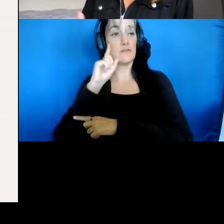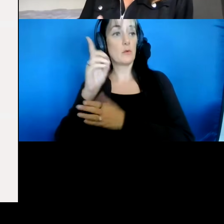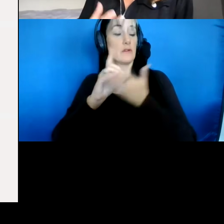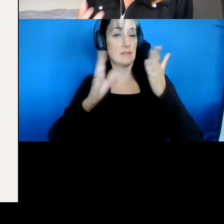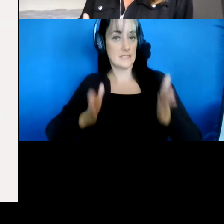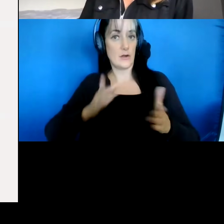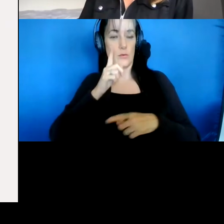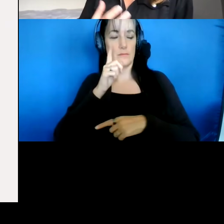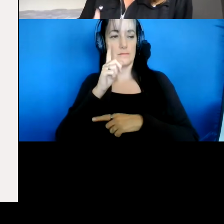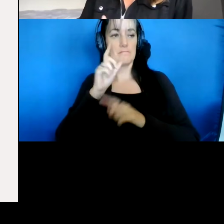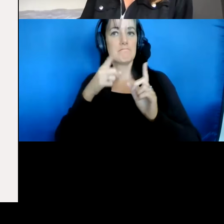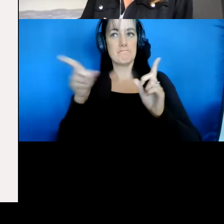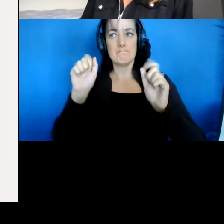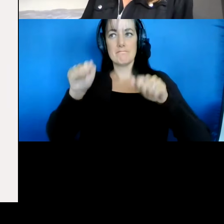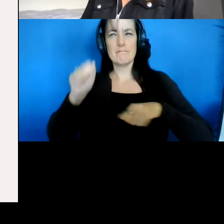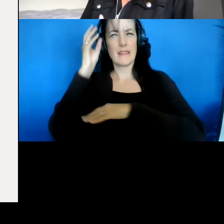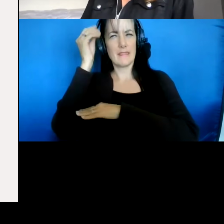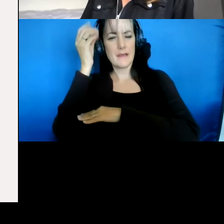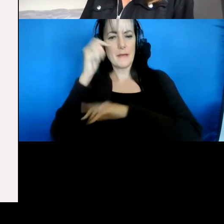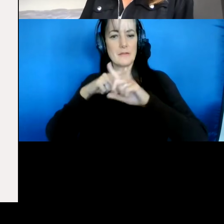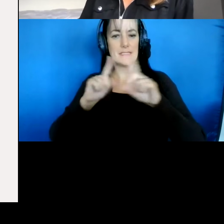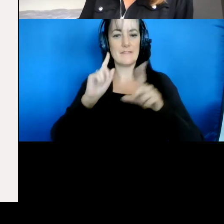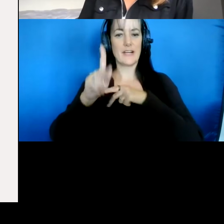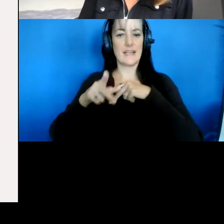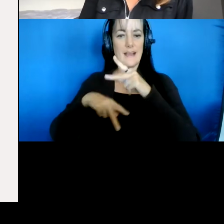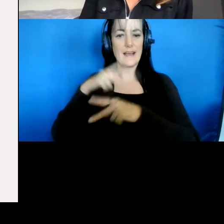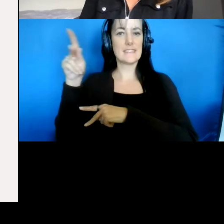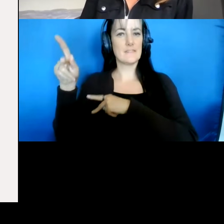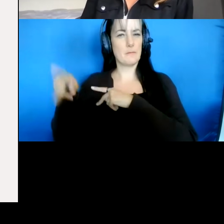types of people and the challenges that they experience when they are using different types